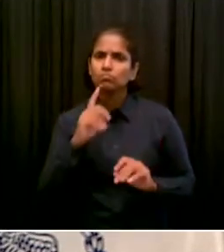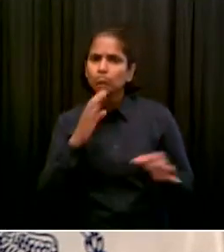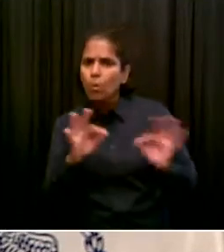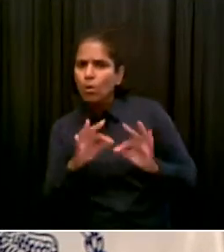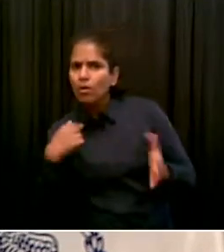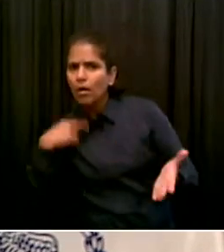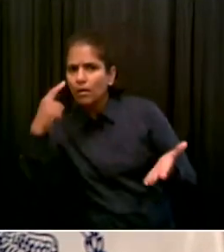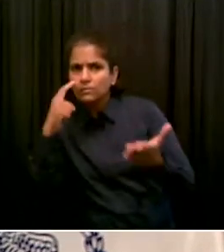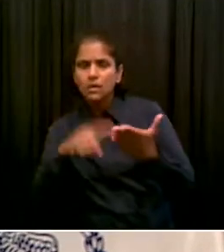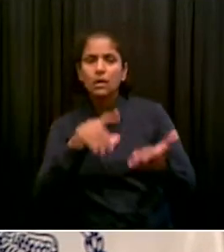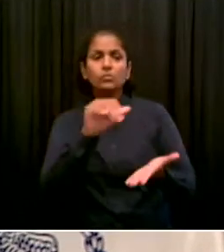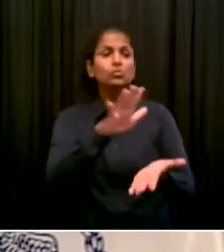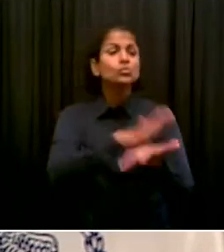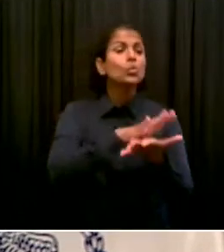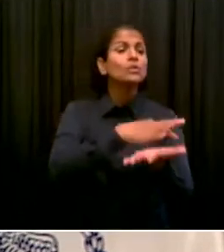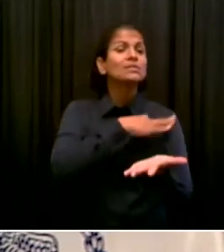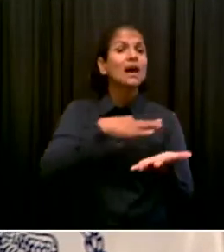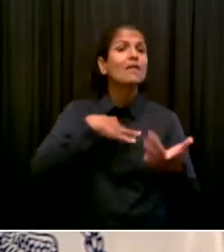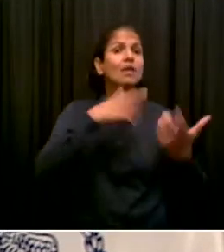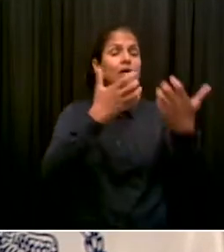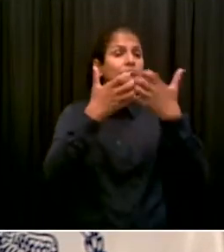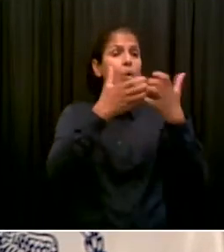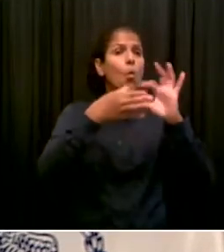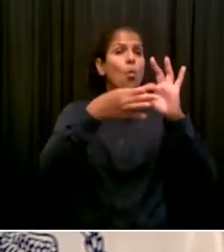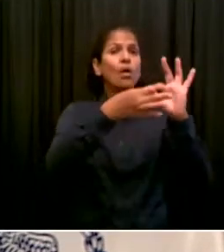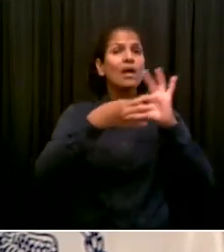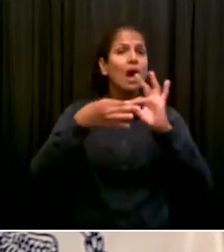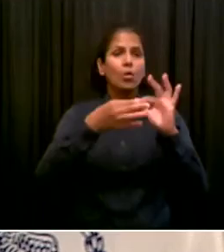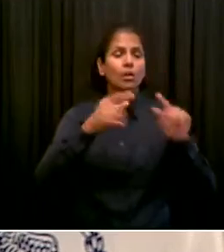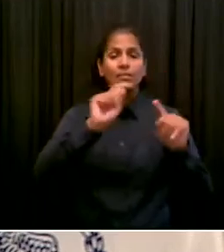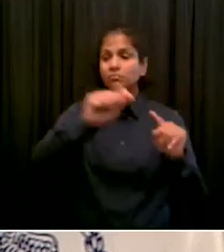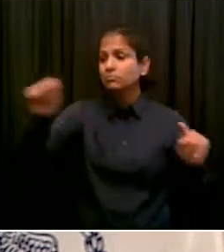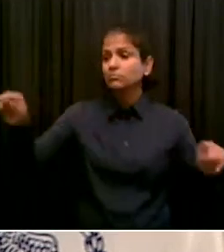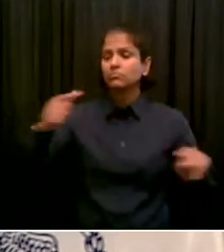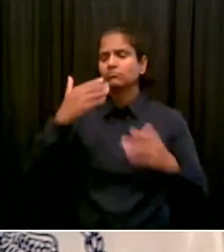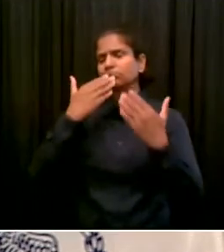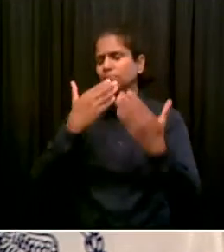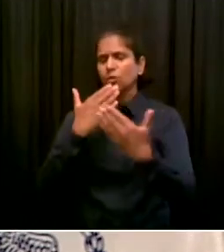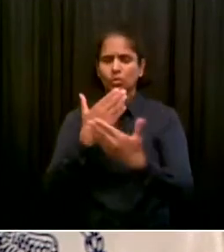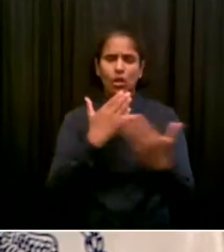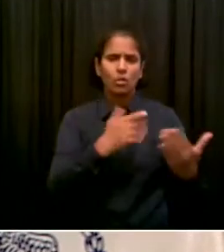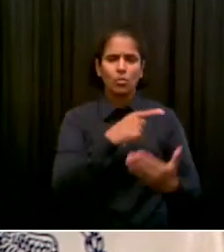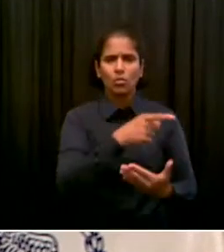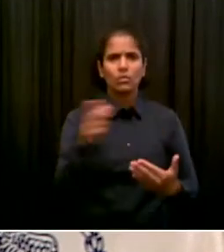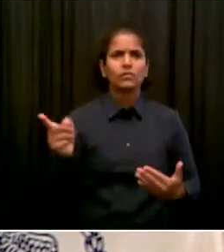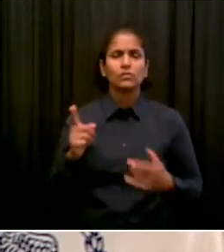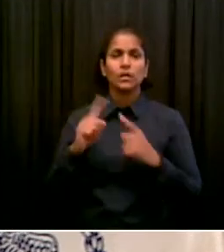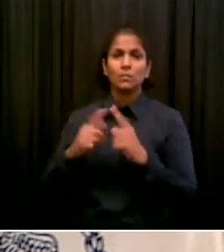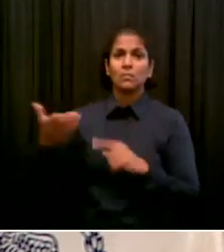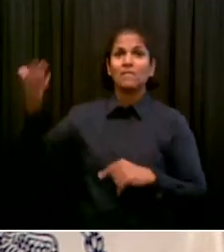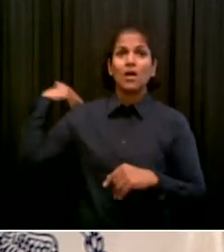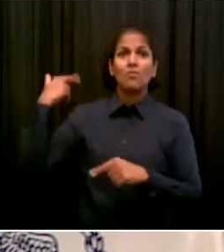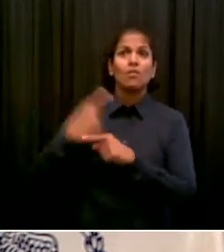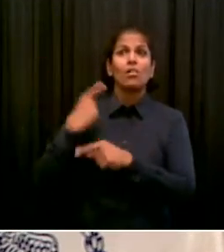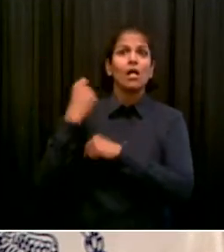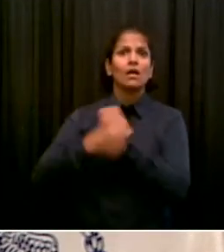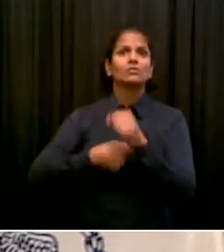AFTER A YEAR AND A HALF, I WAS VERY STRUCK BY HOW SMOTOHLY IT